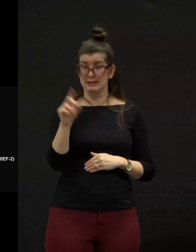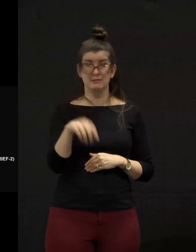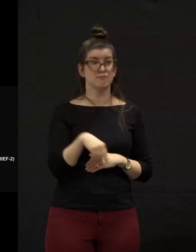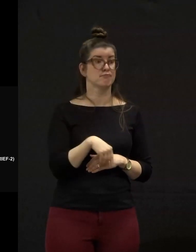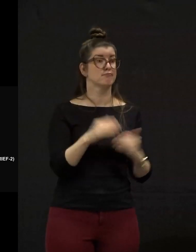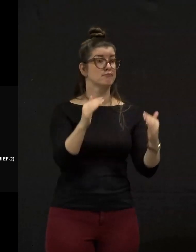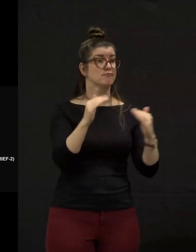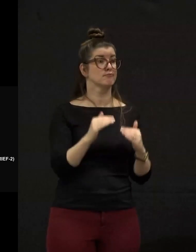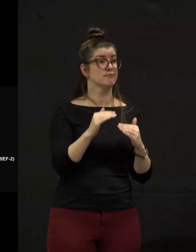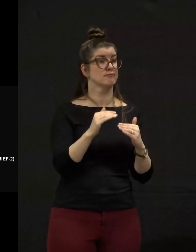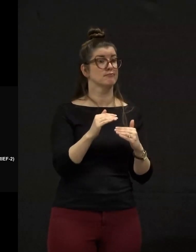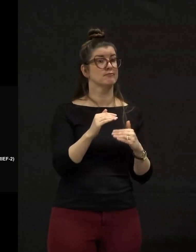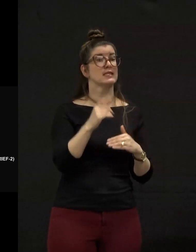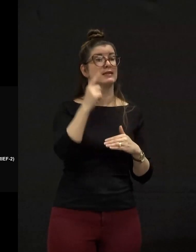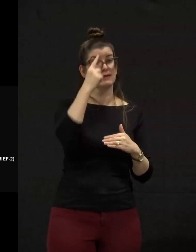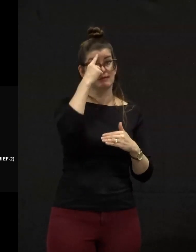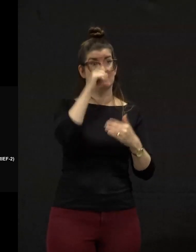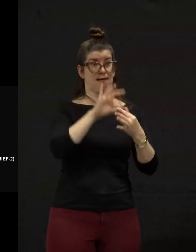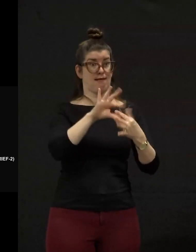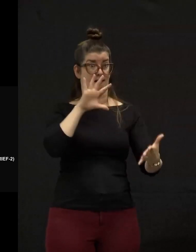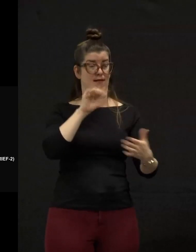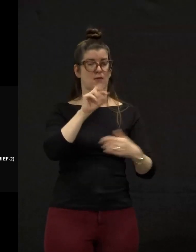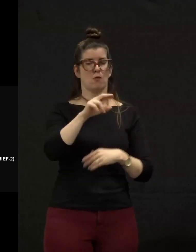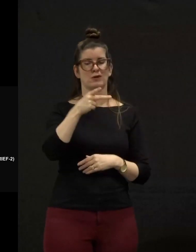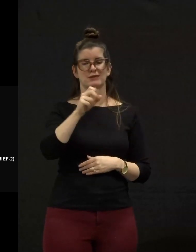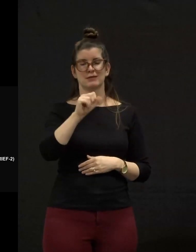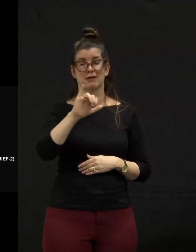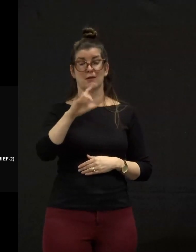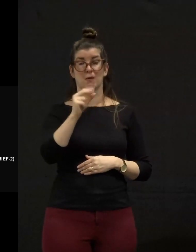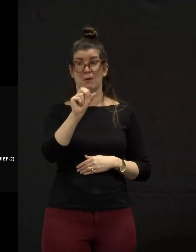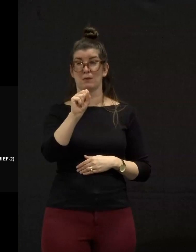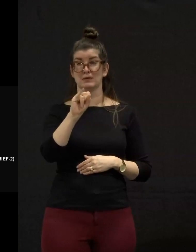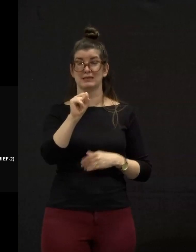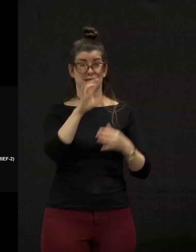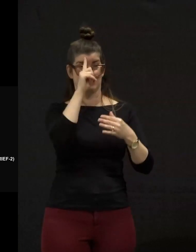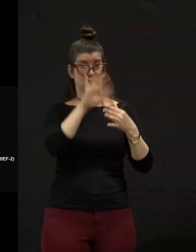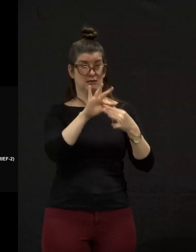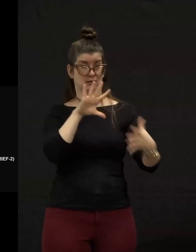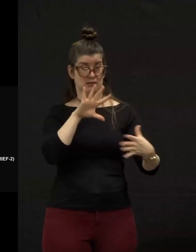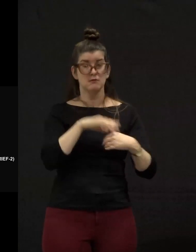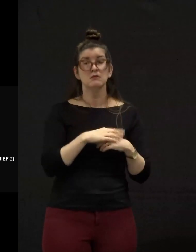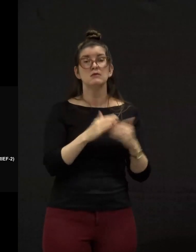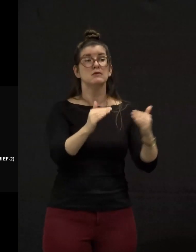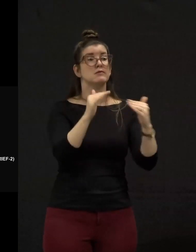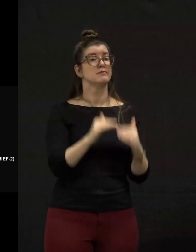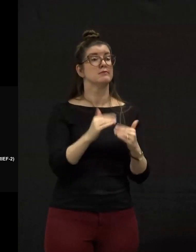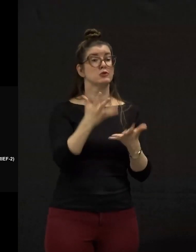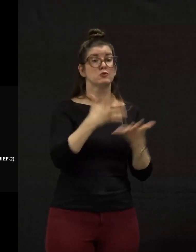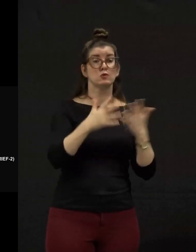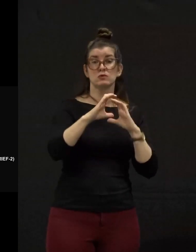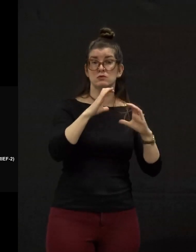psychotic or psychosis-related symptoms, social communication experiences,